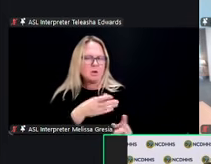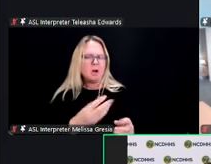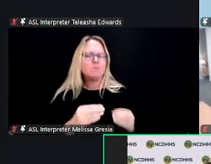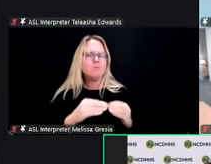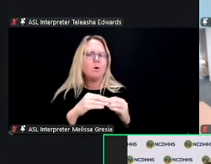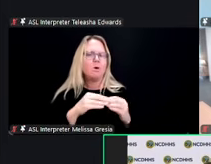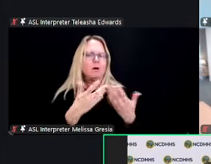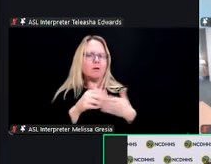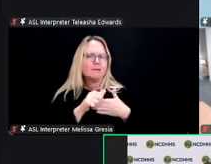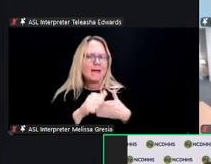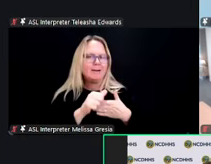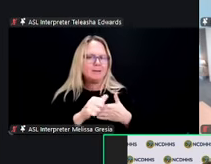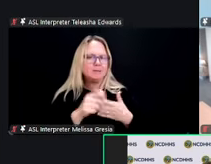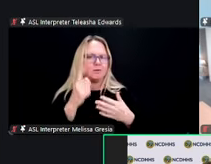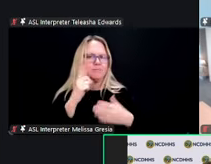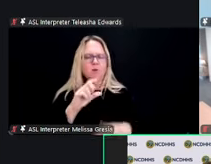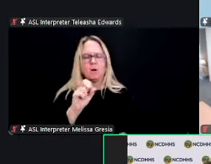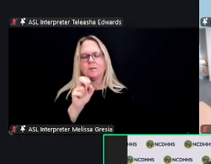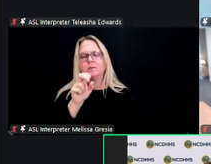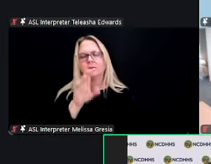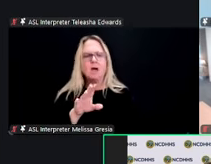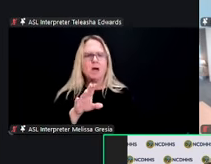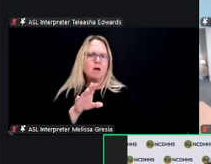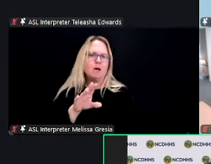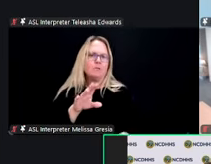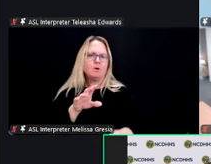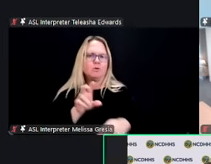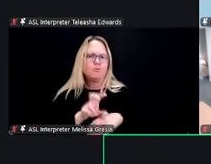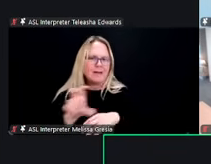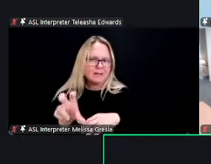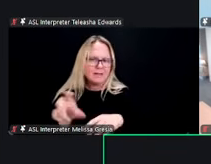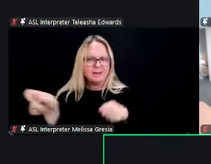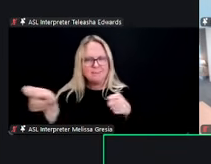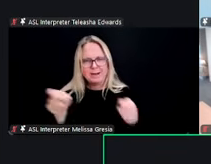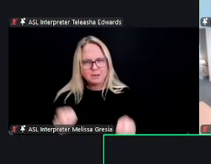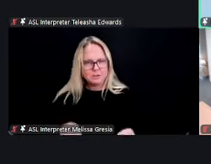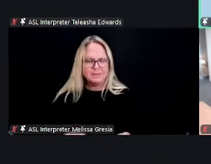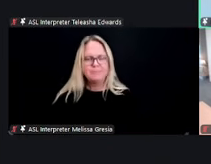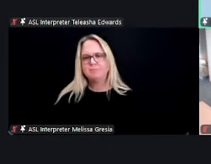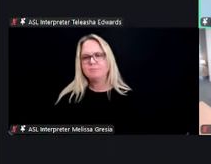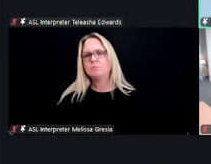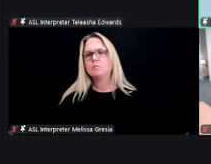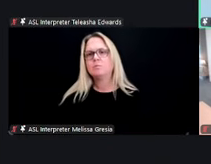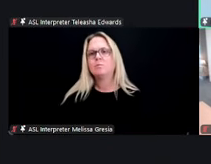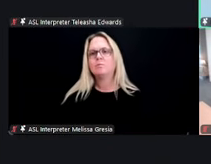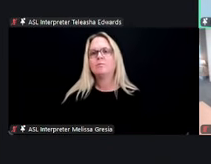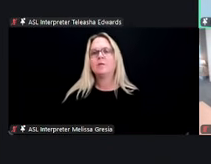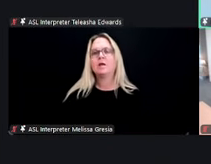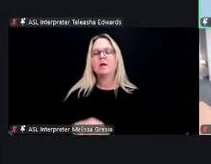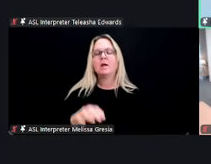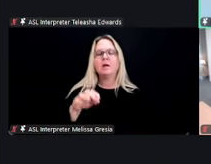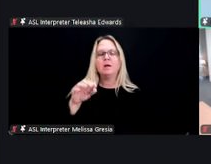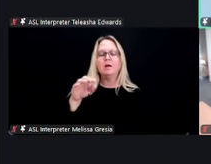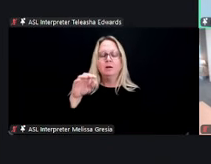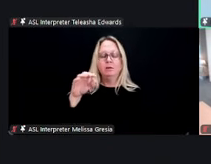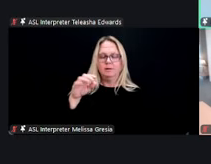um subgrantee management. Thanks. Yeah. And part of the reason I'll just say to add part of the